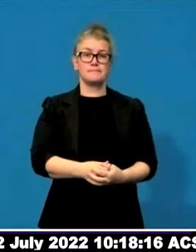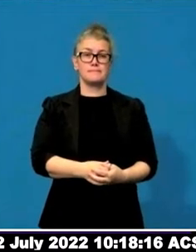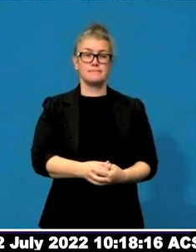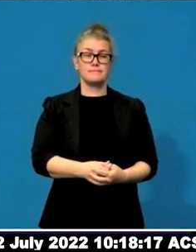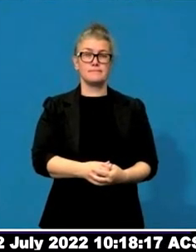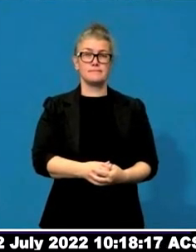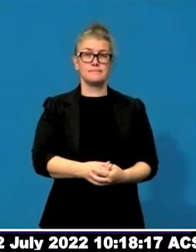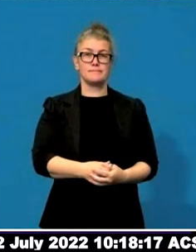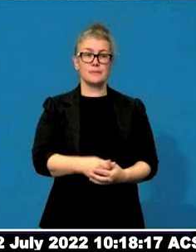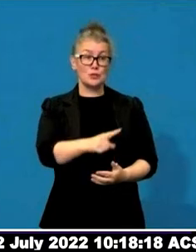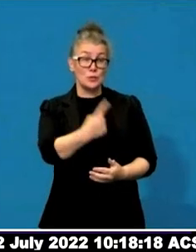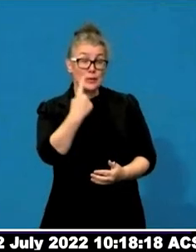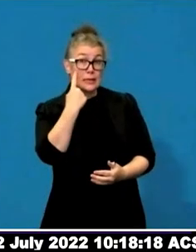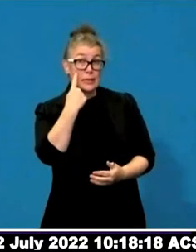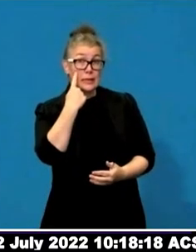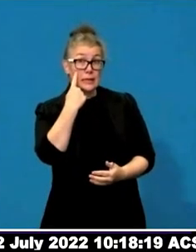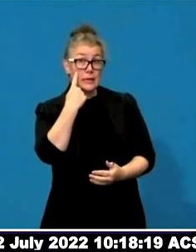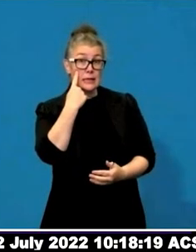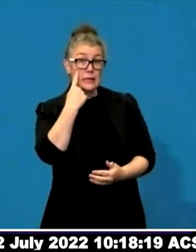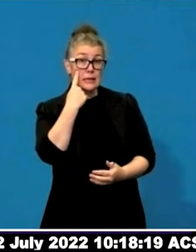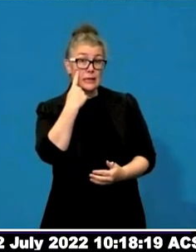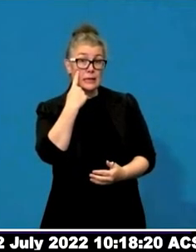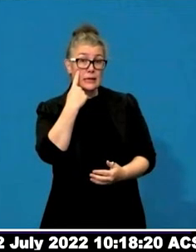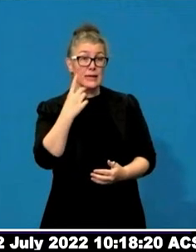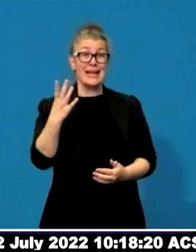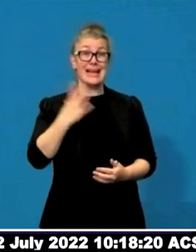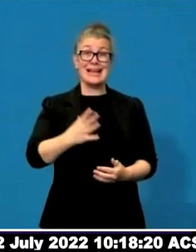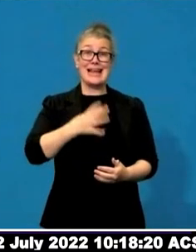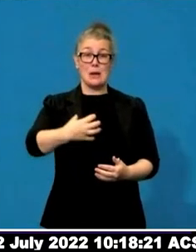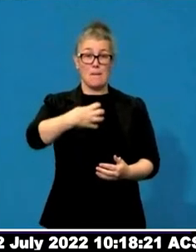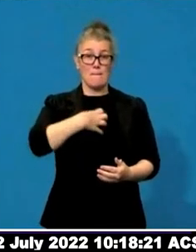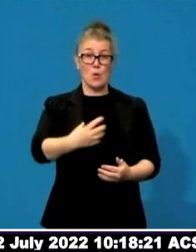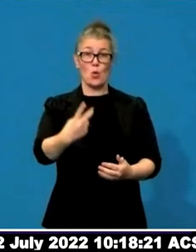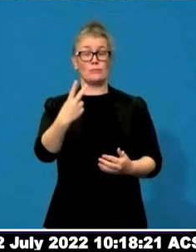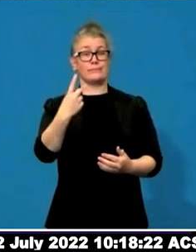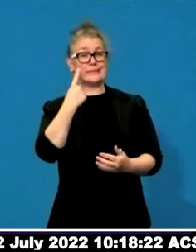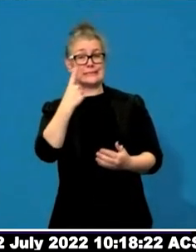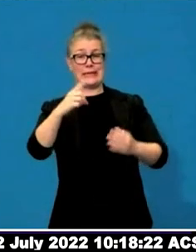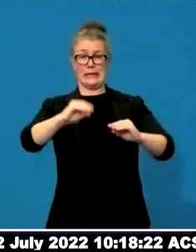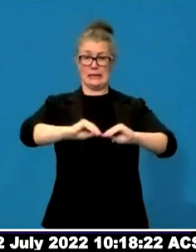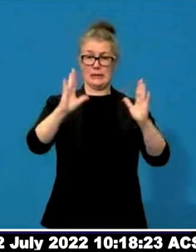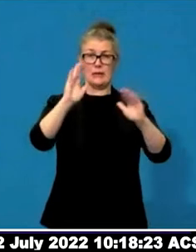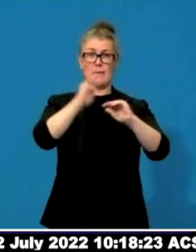Do you think that there needs to be greater transparency about plans?